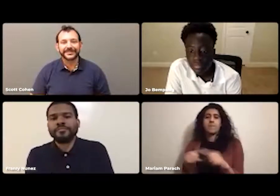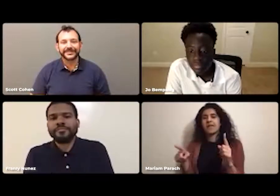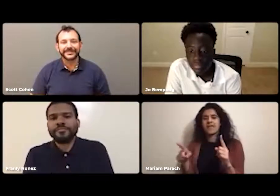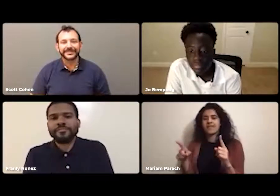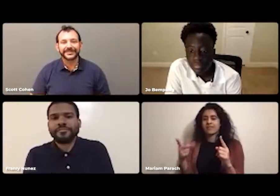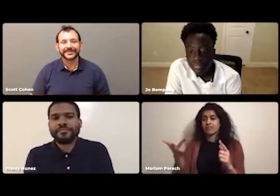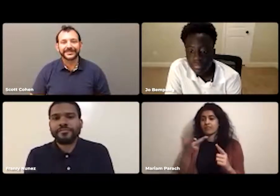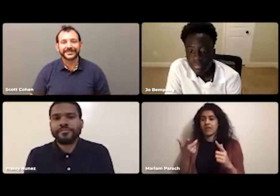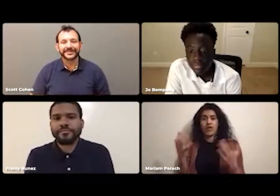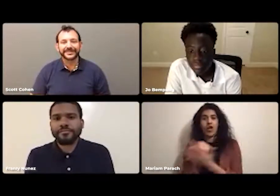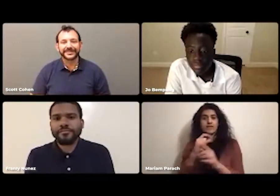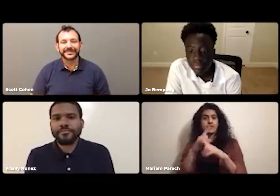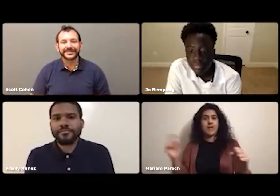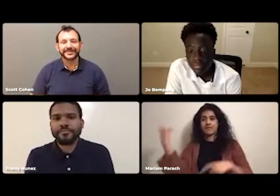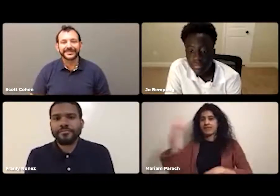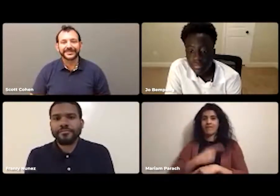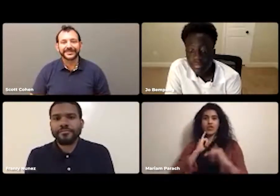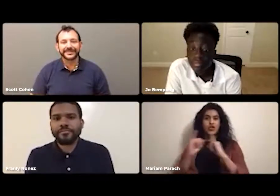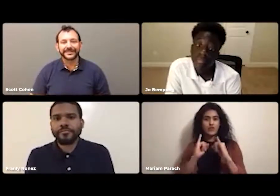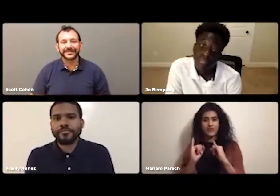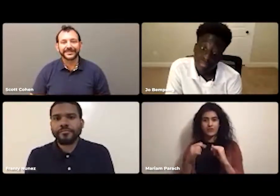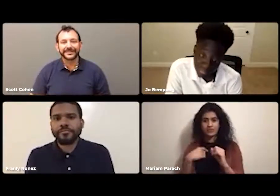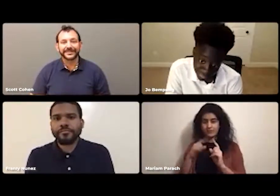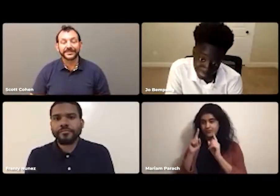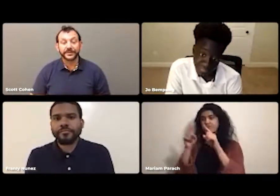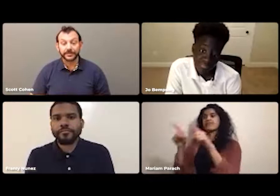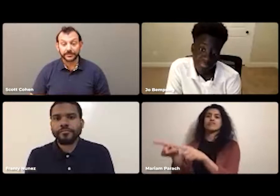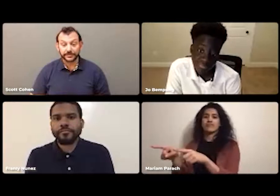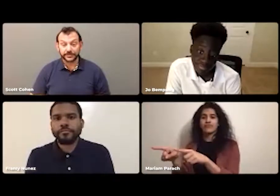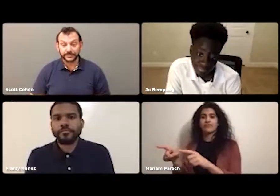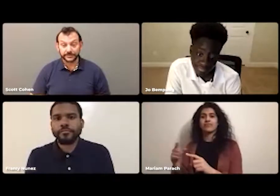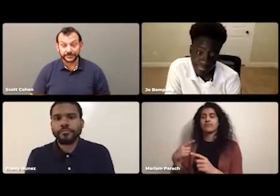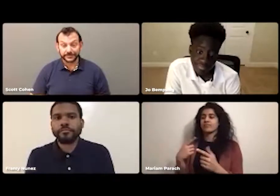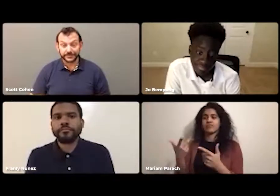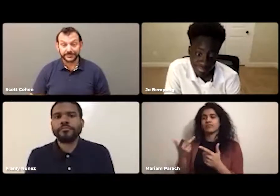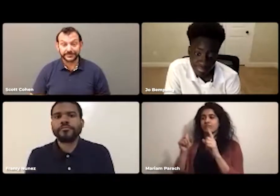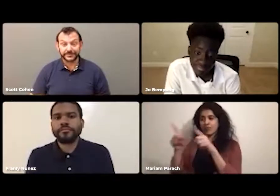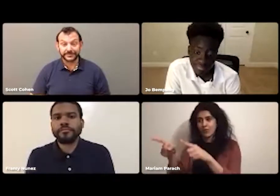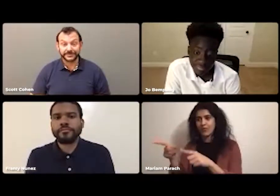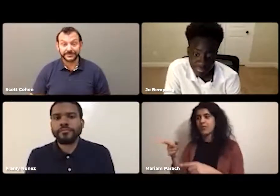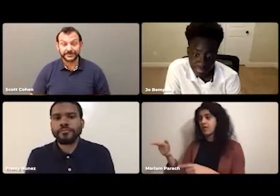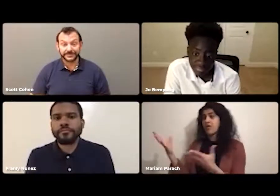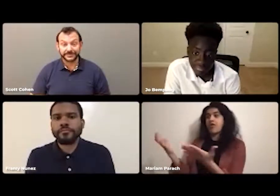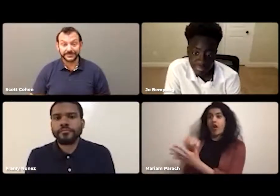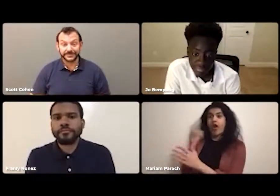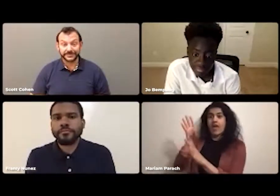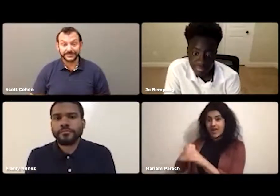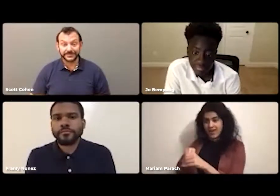I thought I wouldn't get in, but the 3 of us got the same interview on the same day.